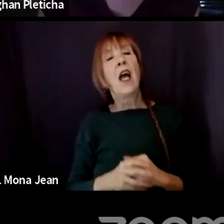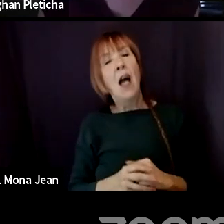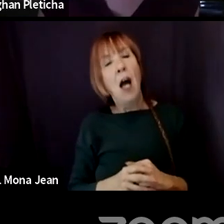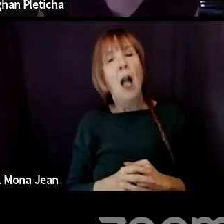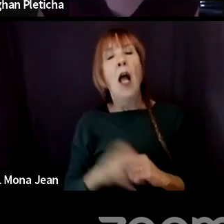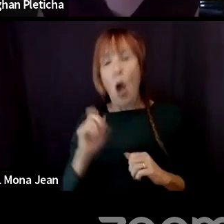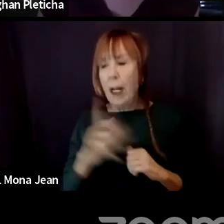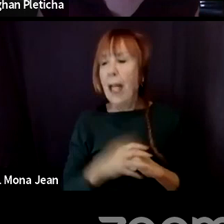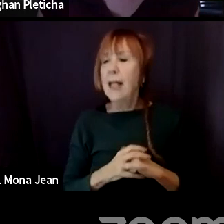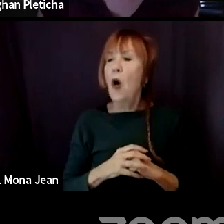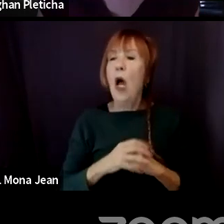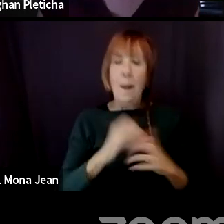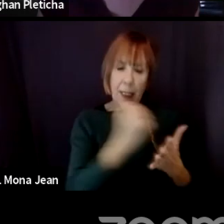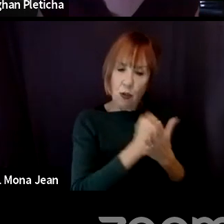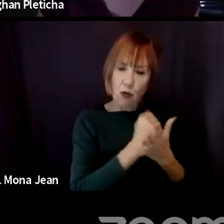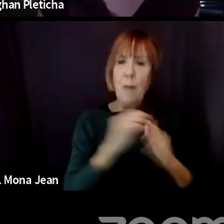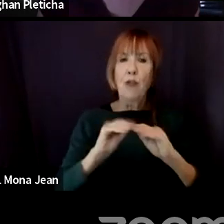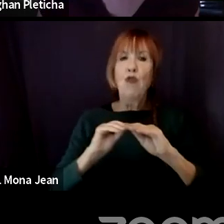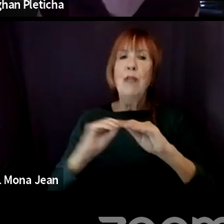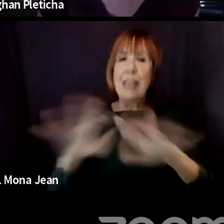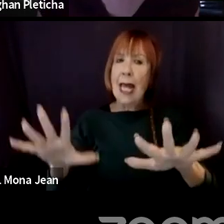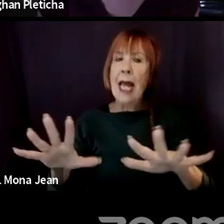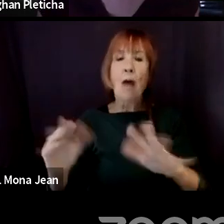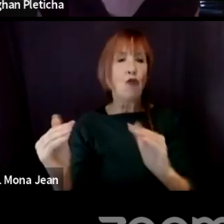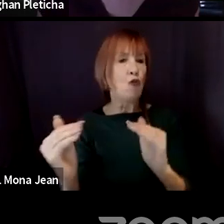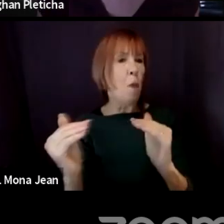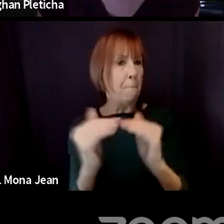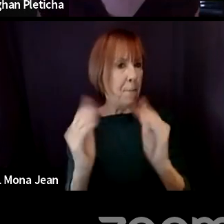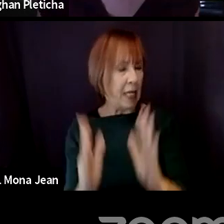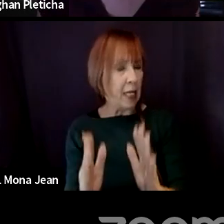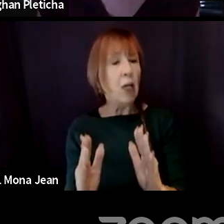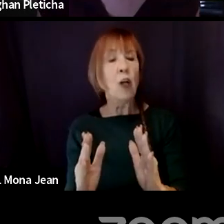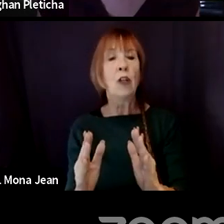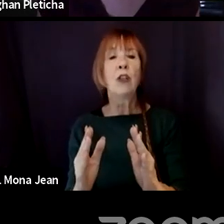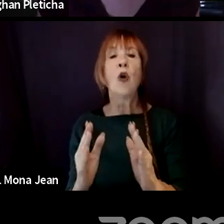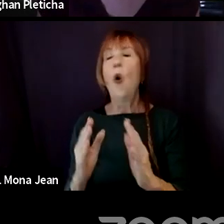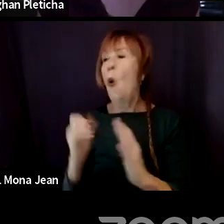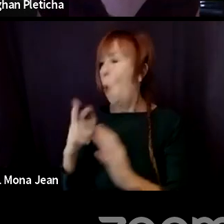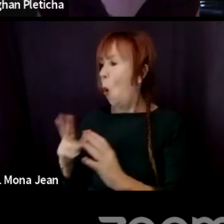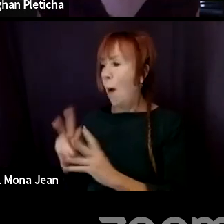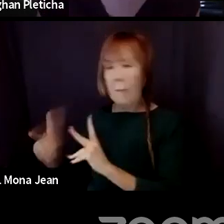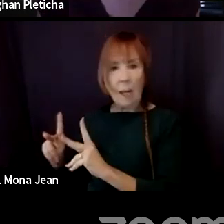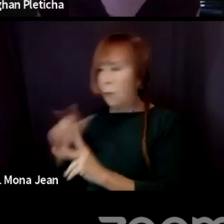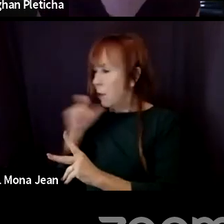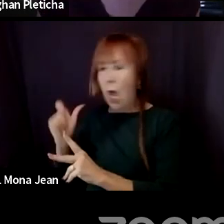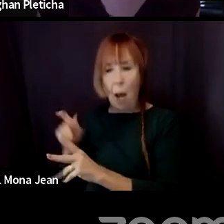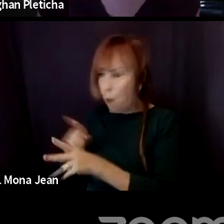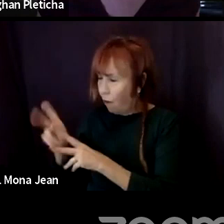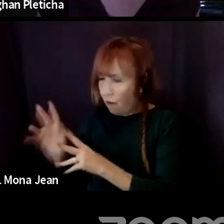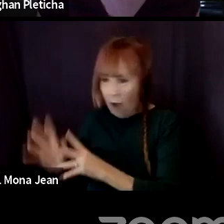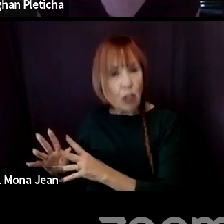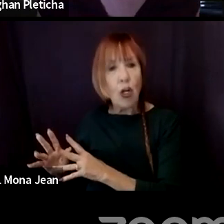or definitely to people who may not be in the industry. Do you have particular questions?